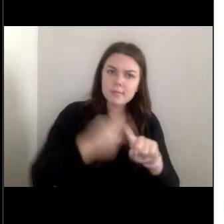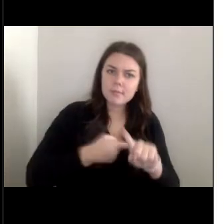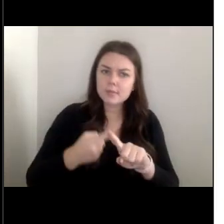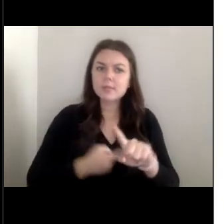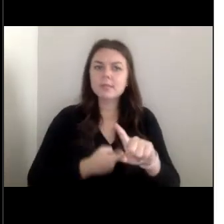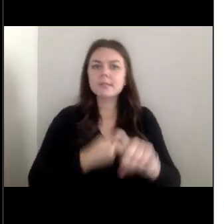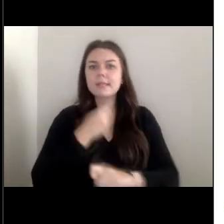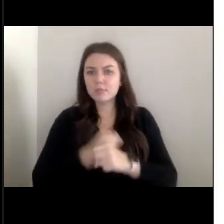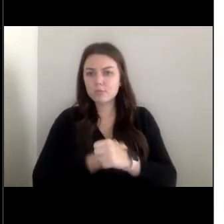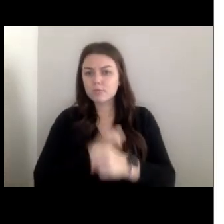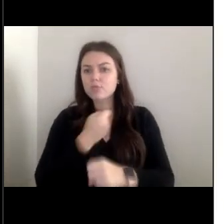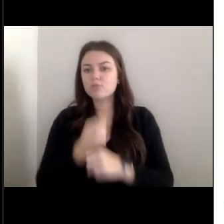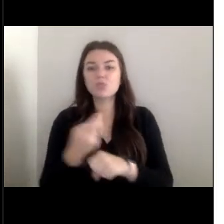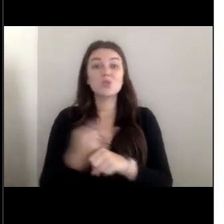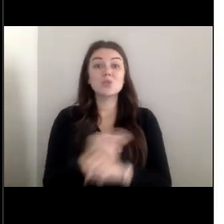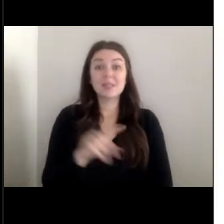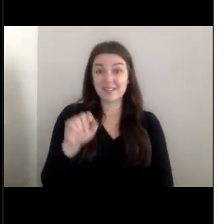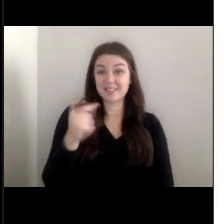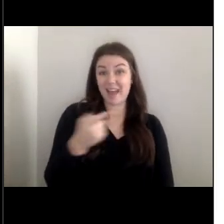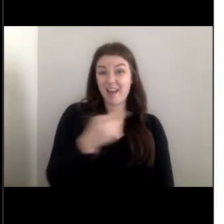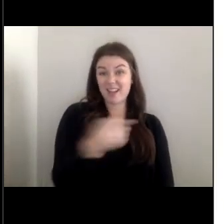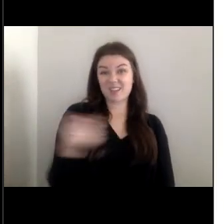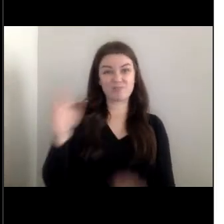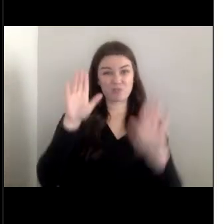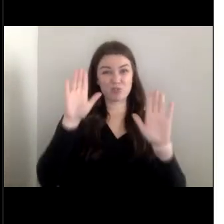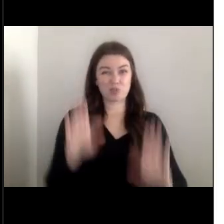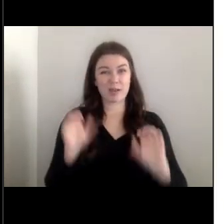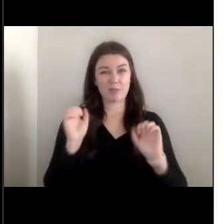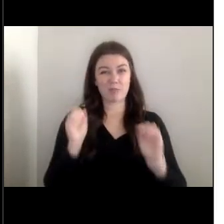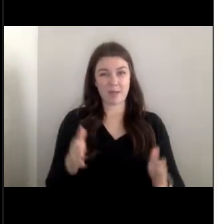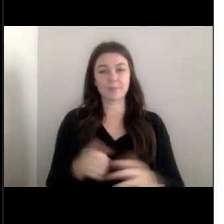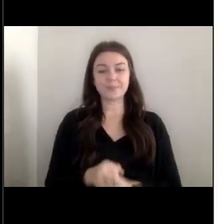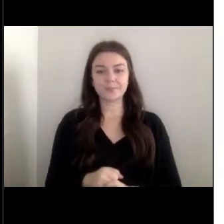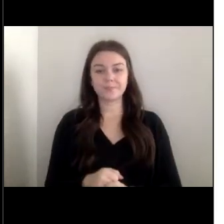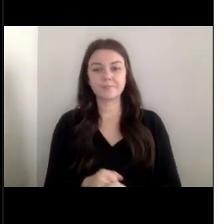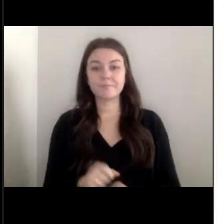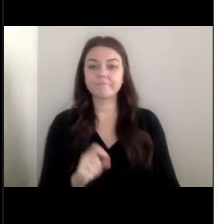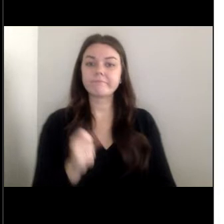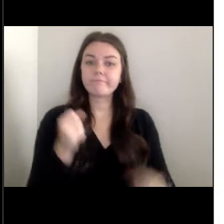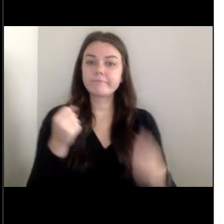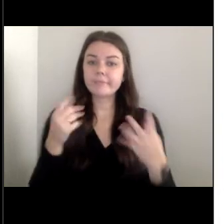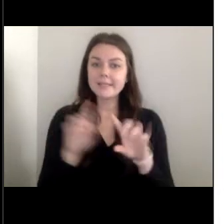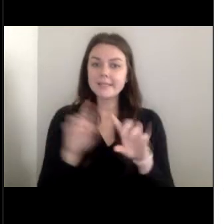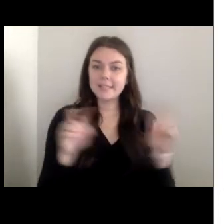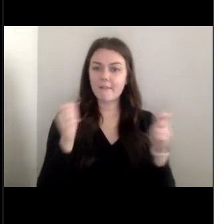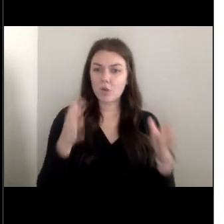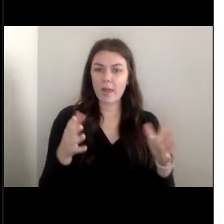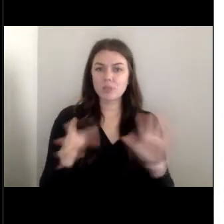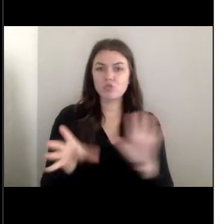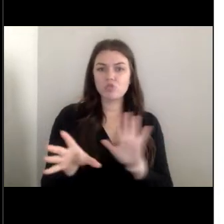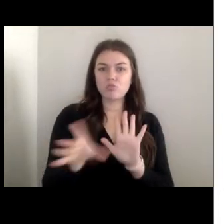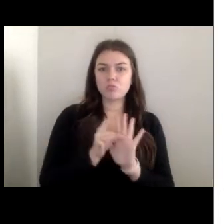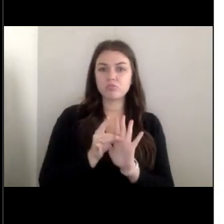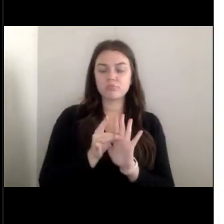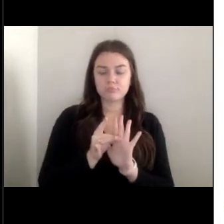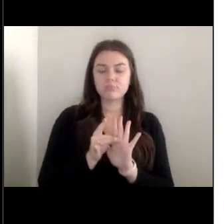using tags is a really good method. And there's a lot of different ways to tag a crab. And I'm going to be going over these.